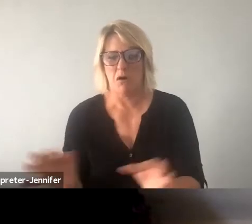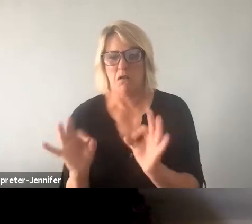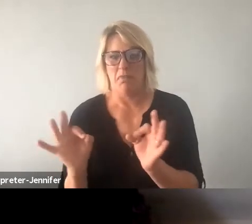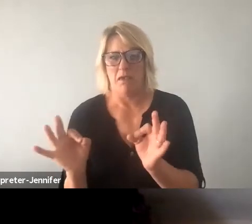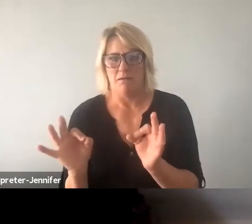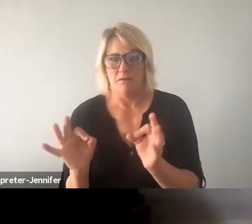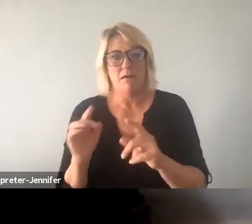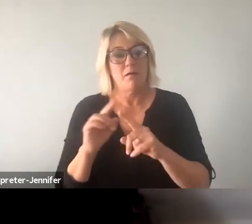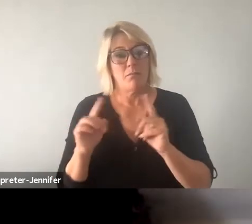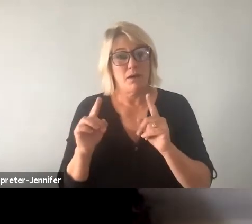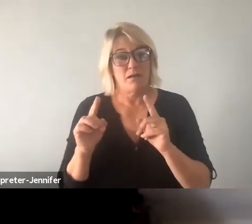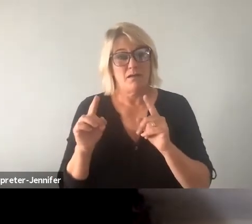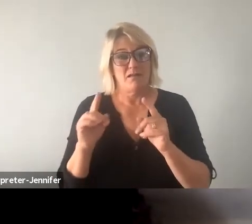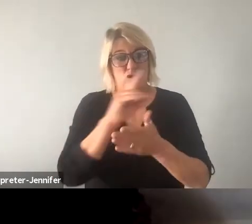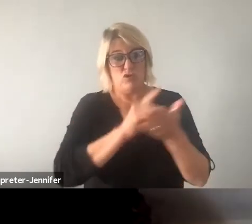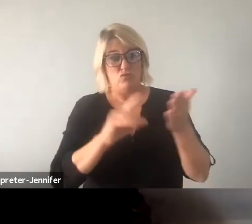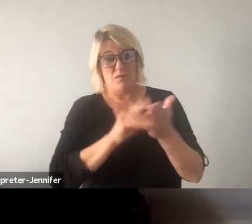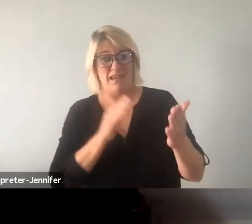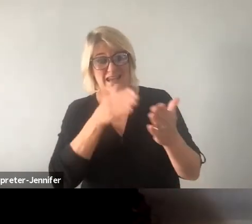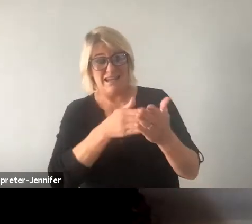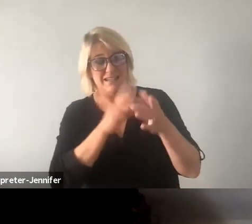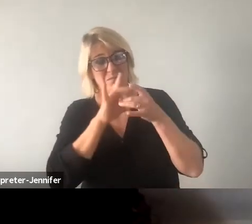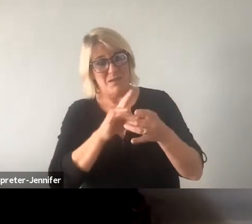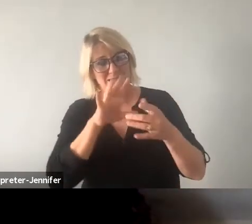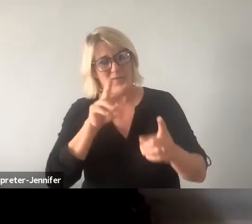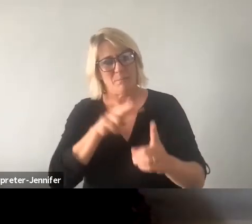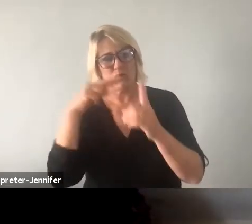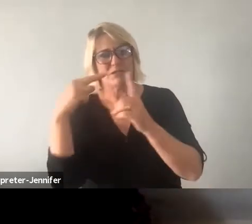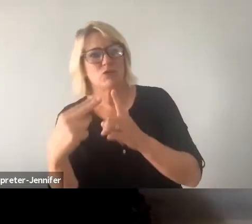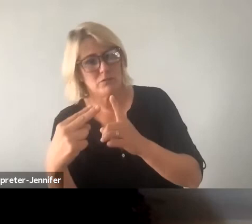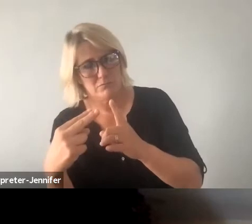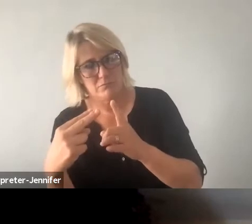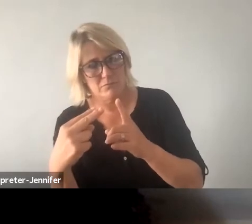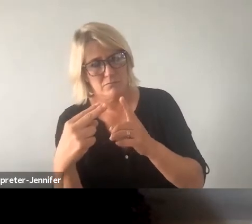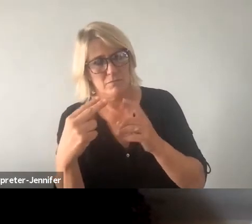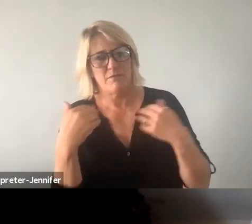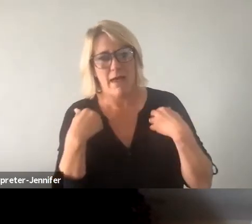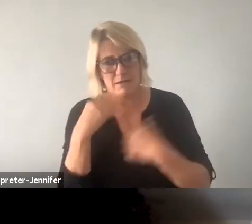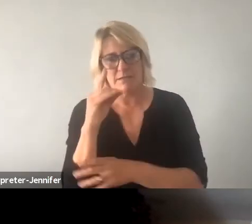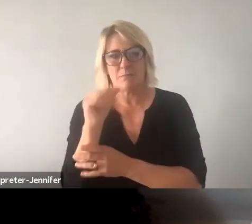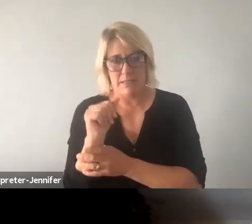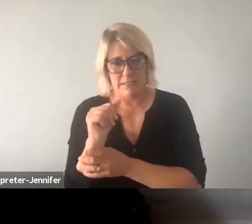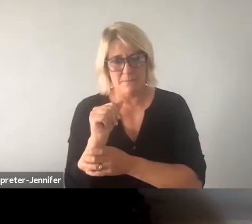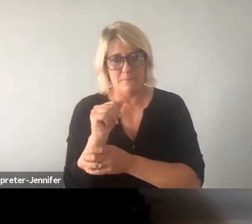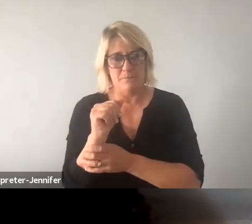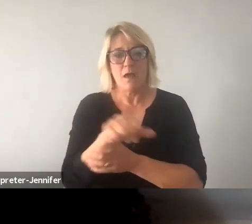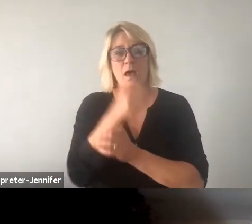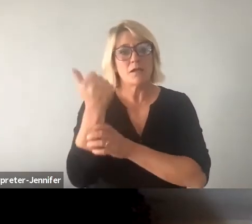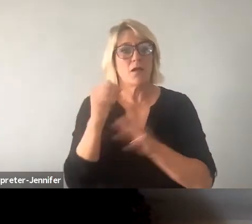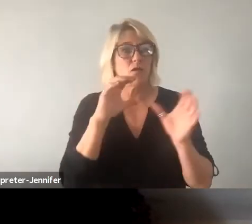might have an impairment, they might have a minor impairment, they might have nothing, but they are